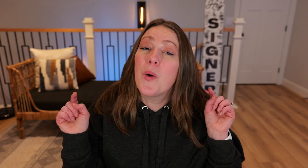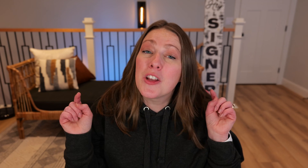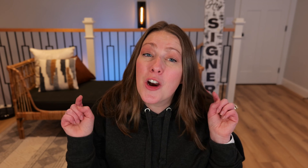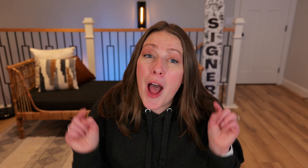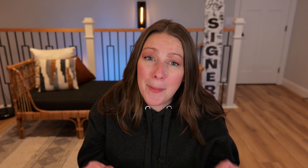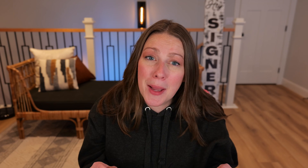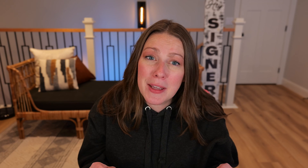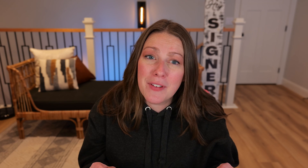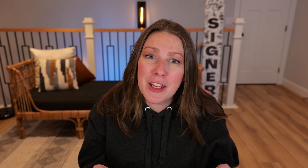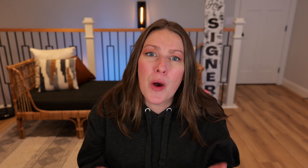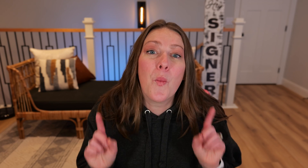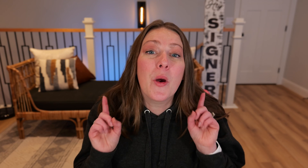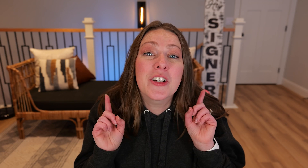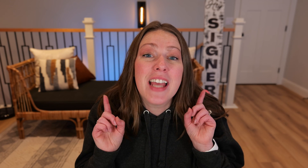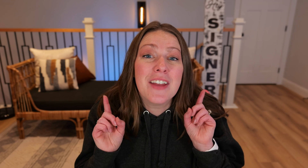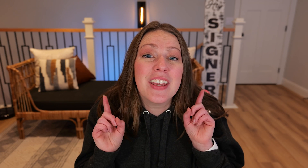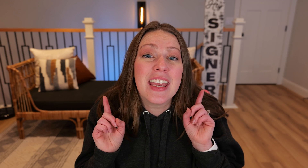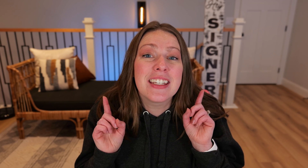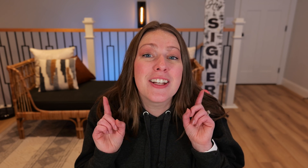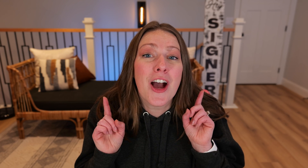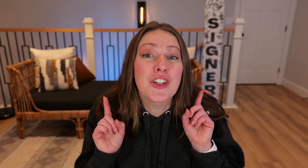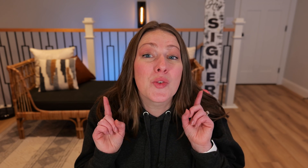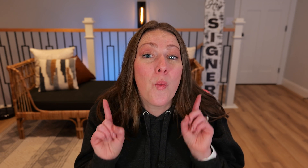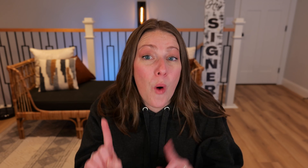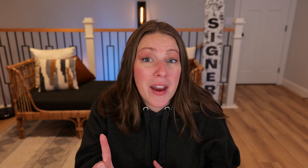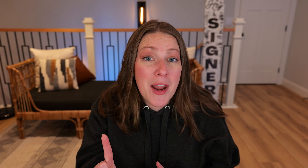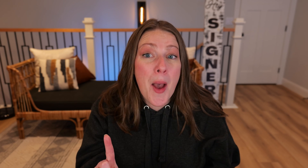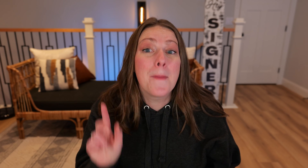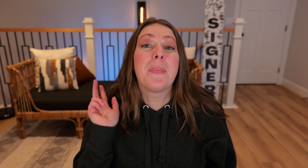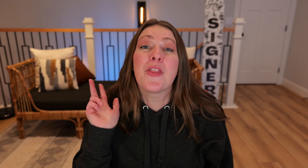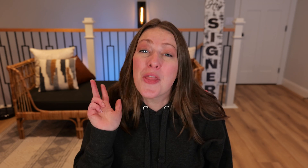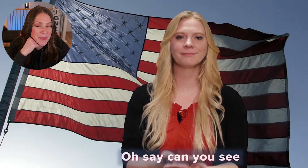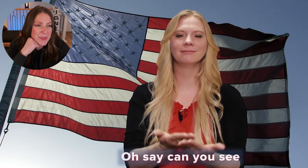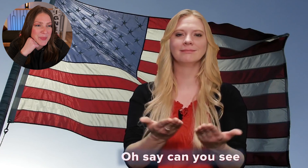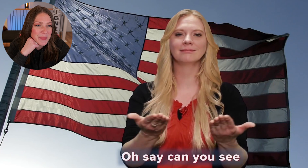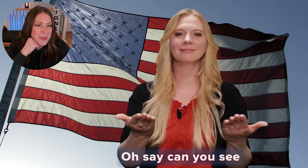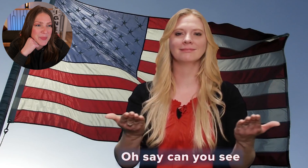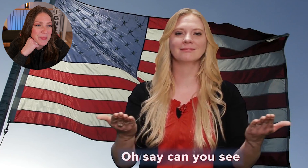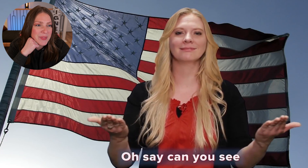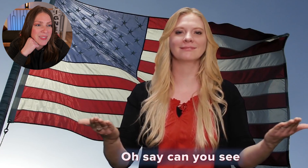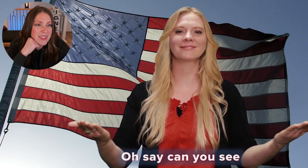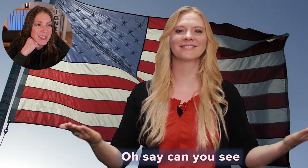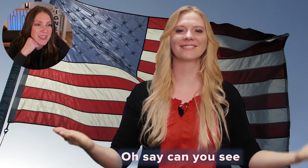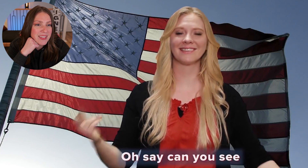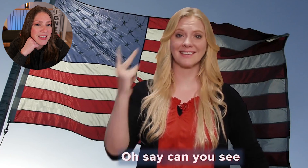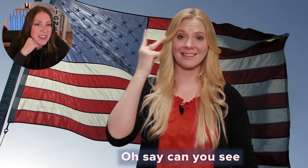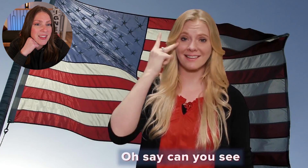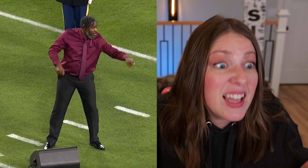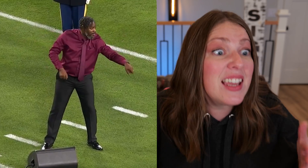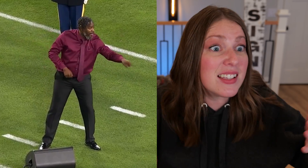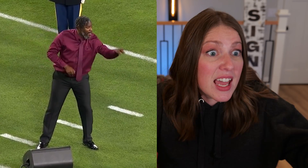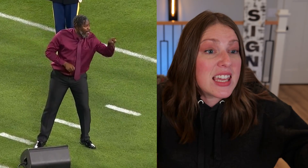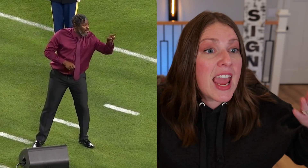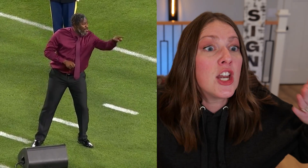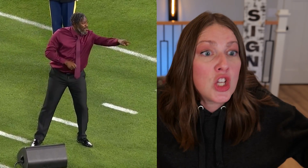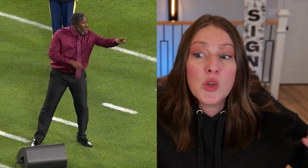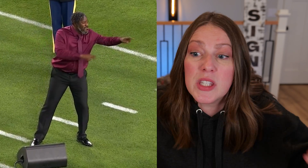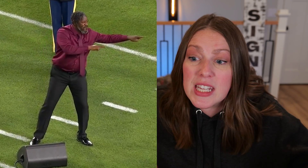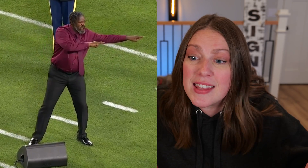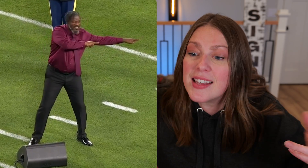Well, in our upcoming video, we're diving into not just one, but three awesome signers. They've all got their own unique take on it.